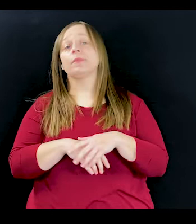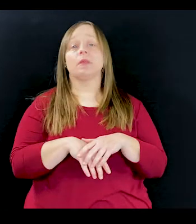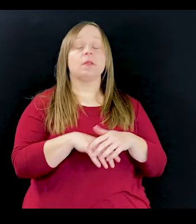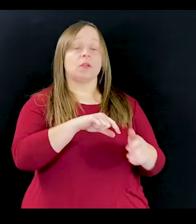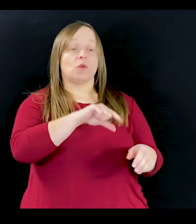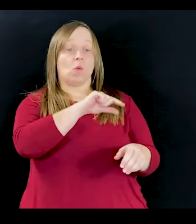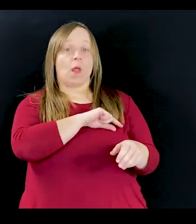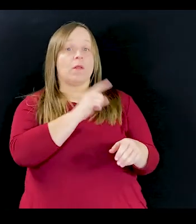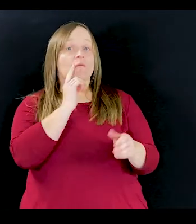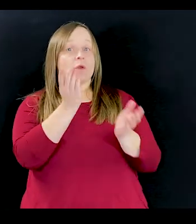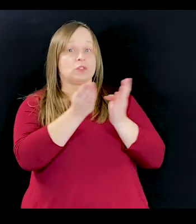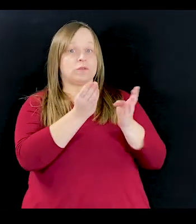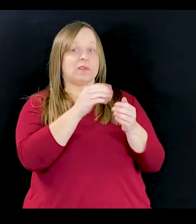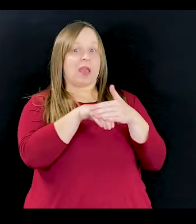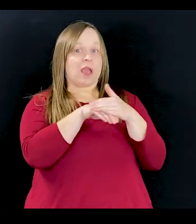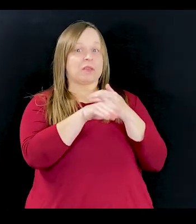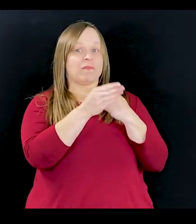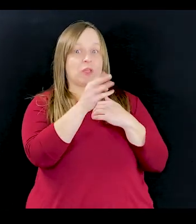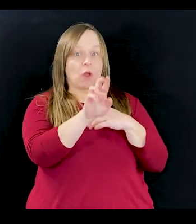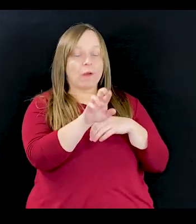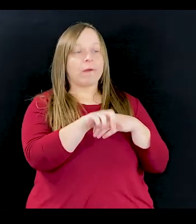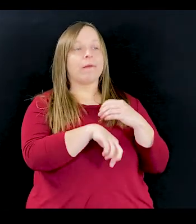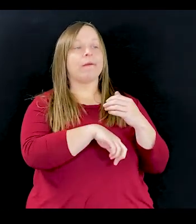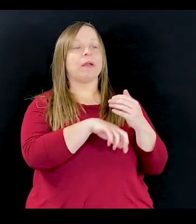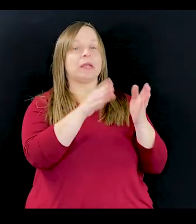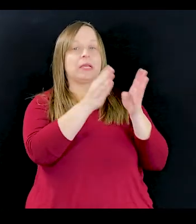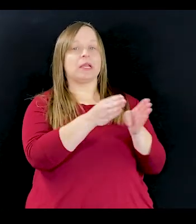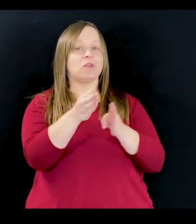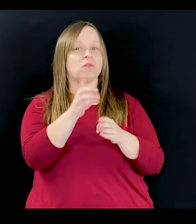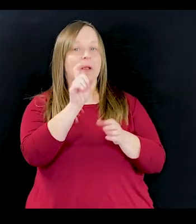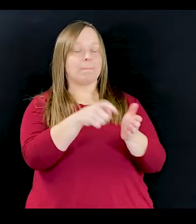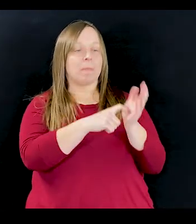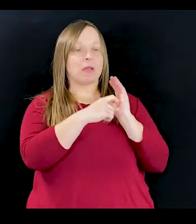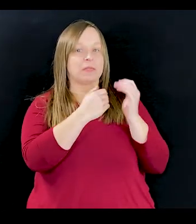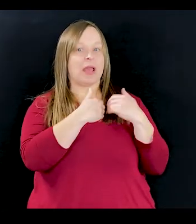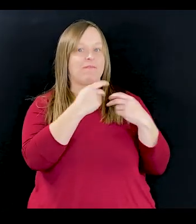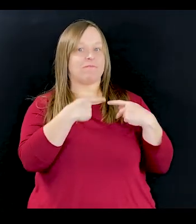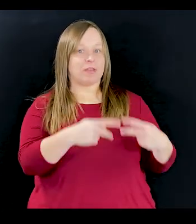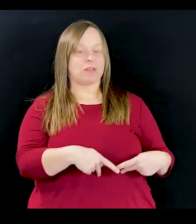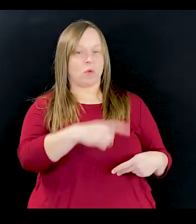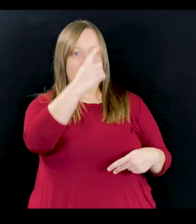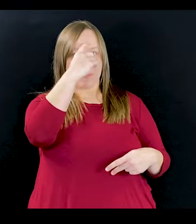So to be eligible for services for ACCES-VR, an individual must have a physical or